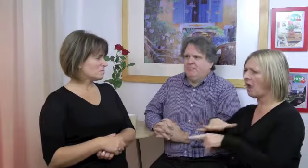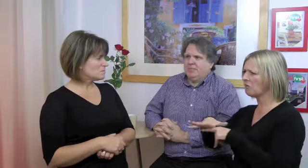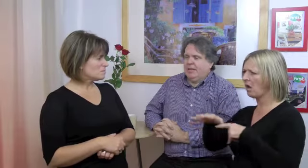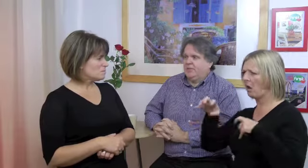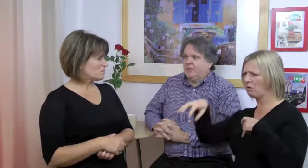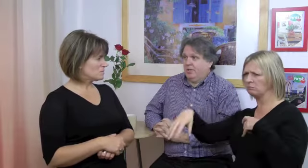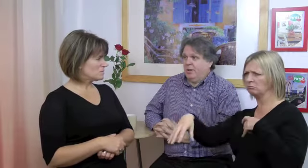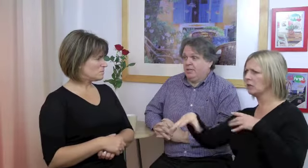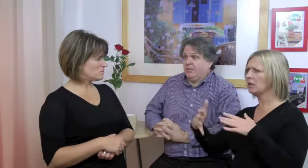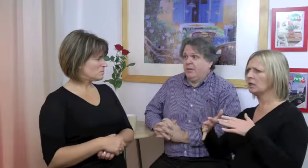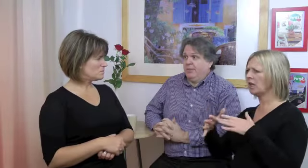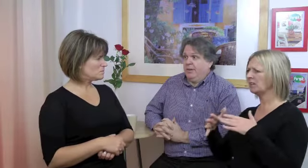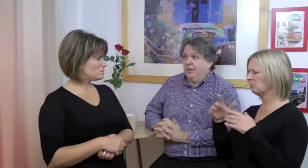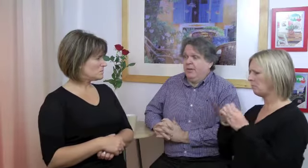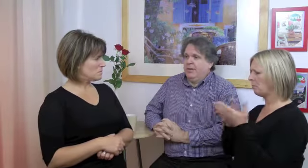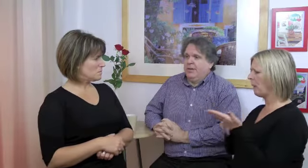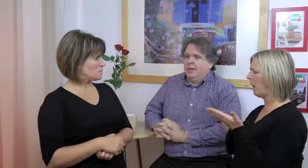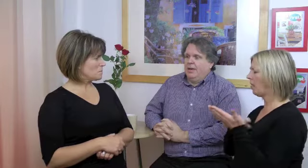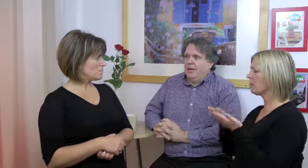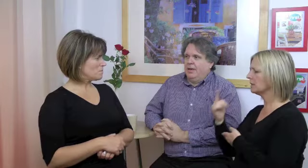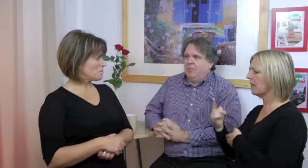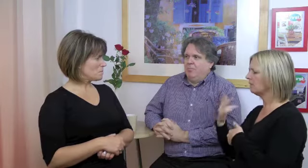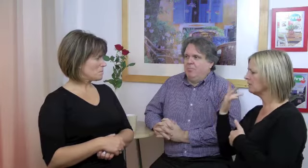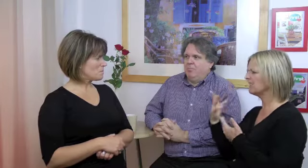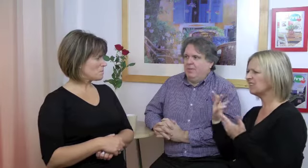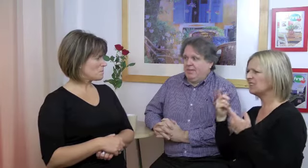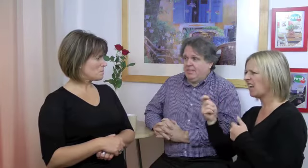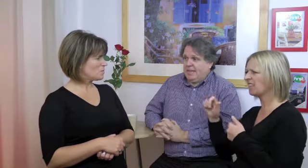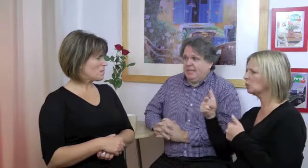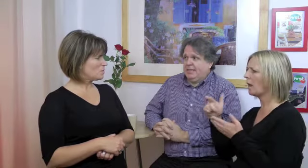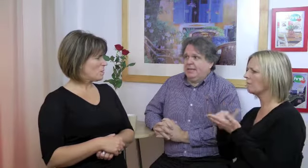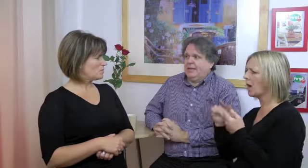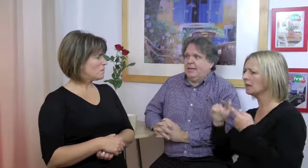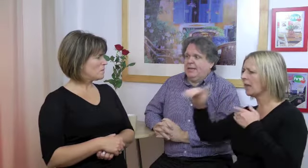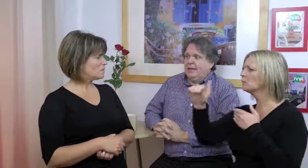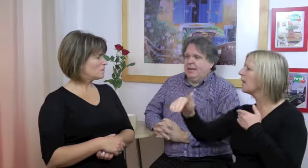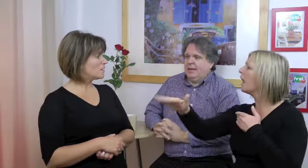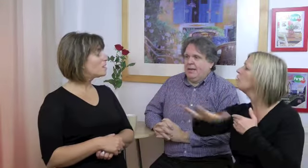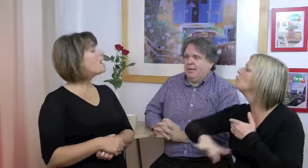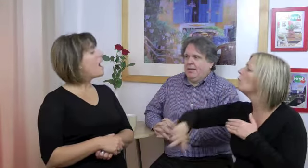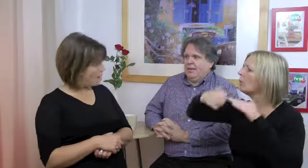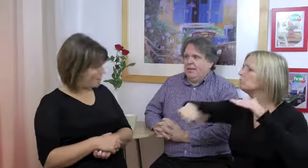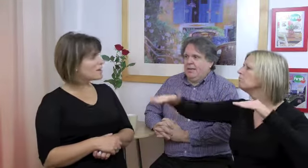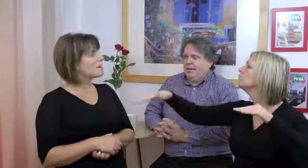12 miles outside bath. They've extended it there using traditional bath stone and things